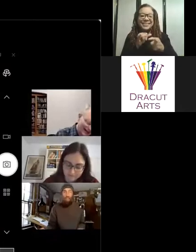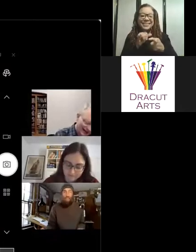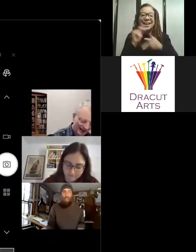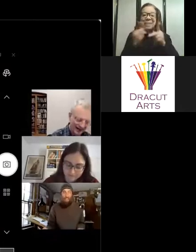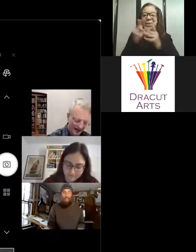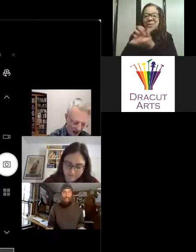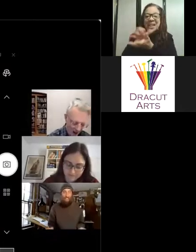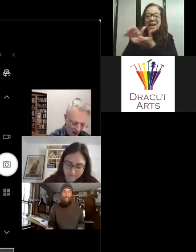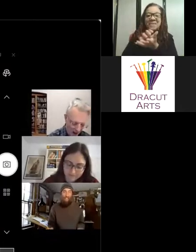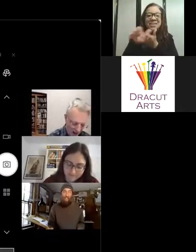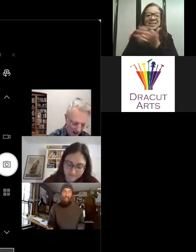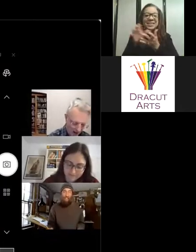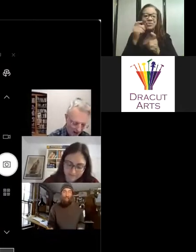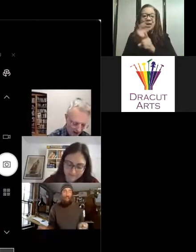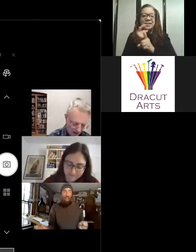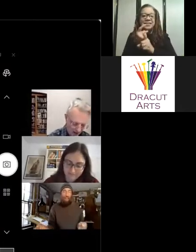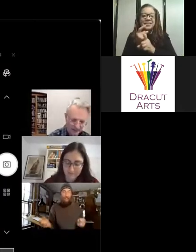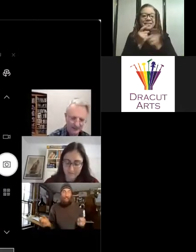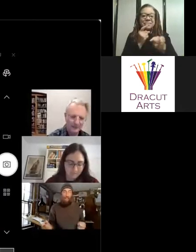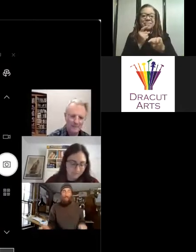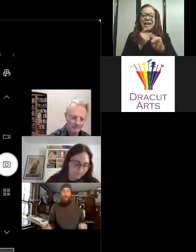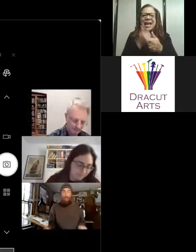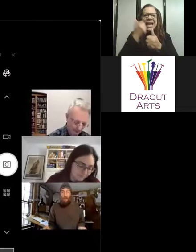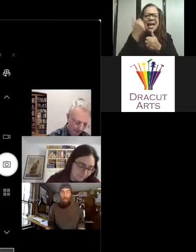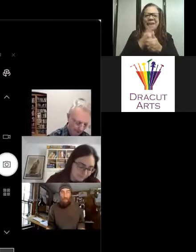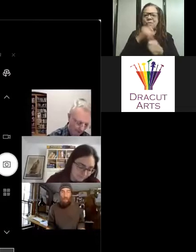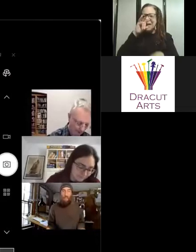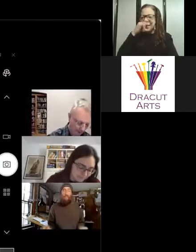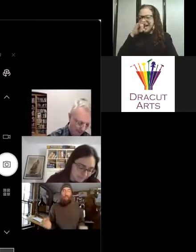because this, this is like-- every every kid I've ever worked with knows this